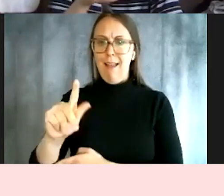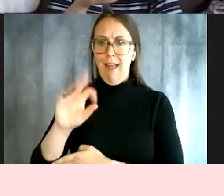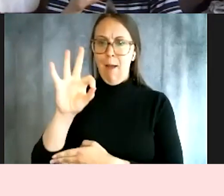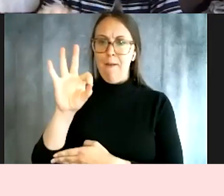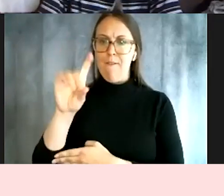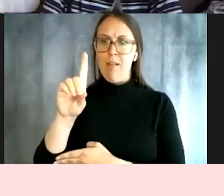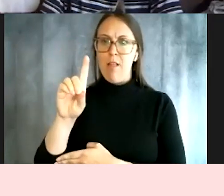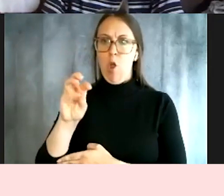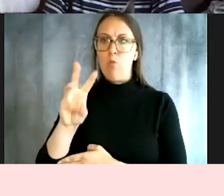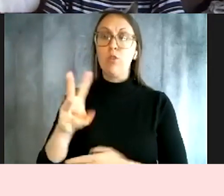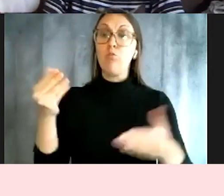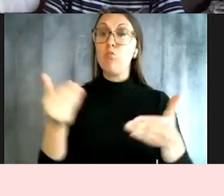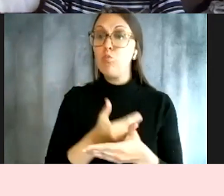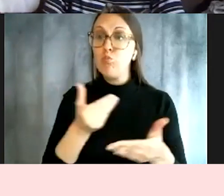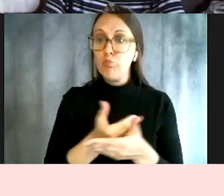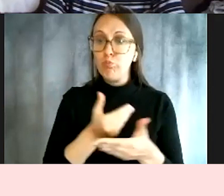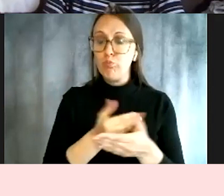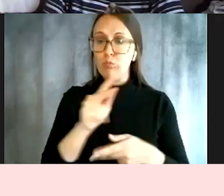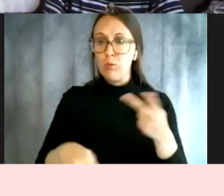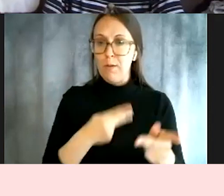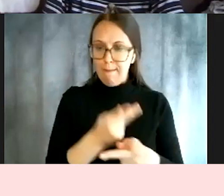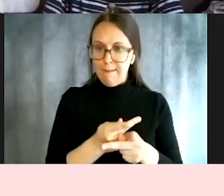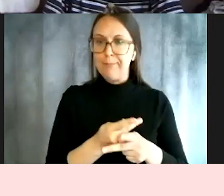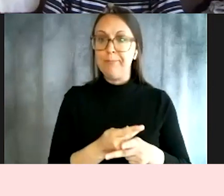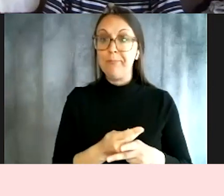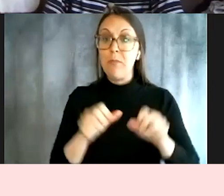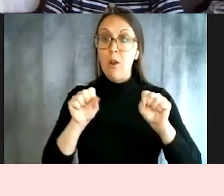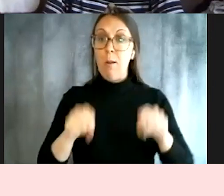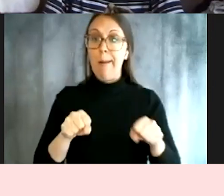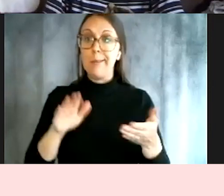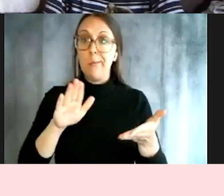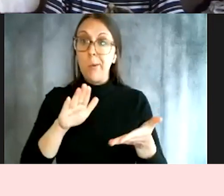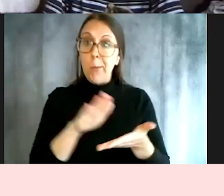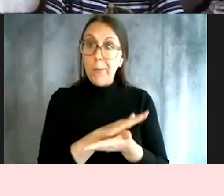I just showed you um it could be paper prototyping and low fidelity wireframes.